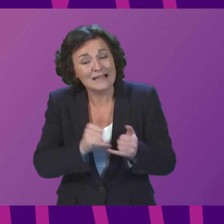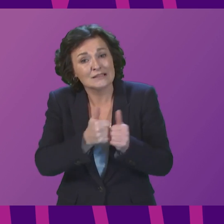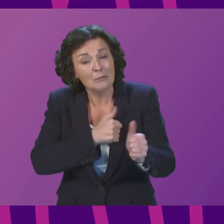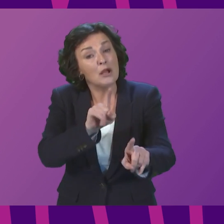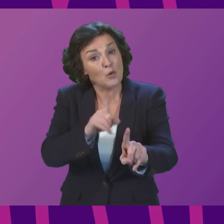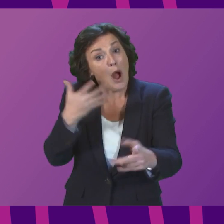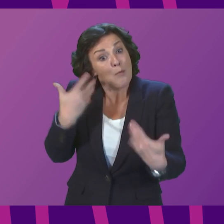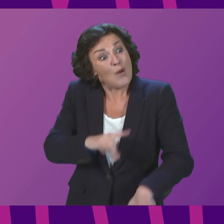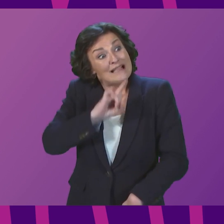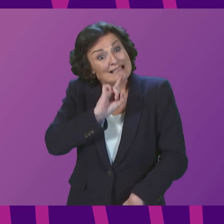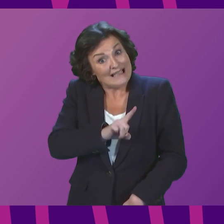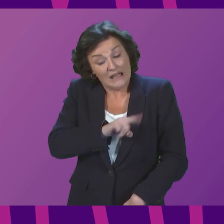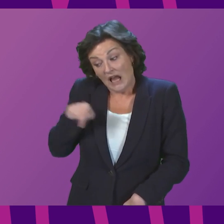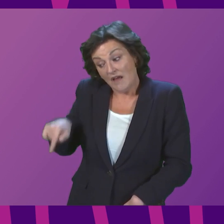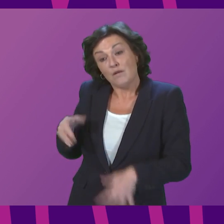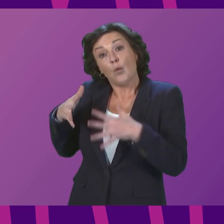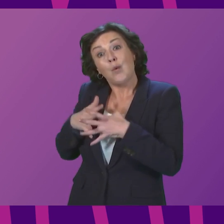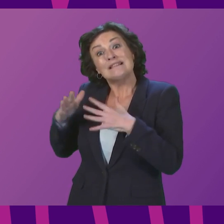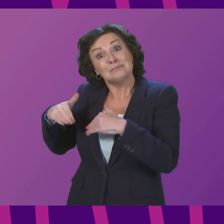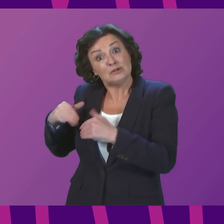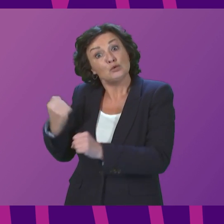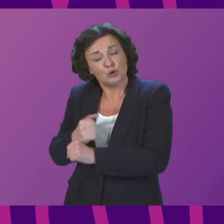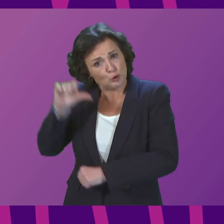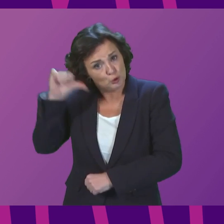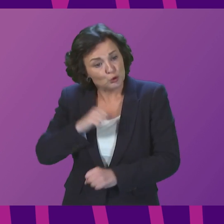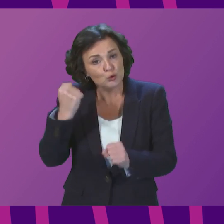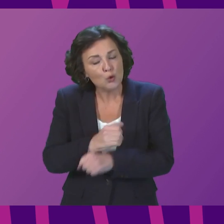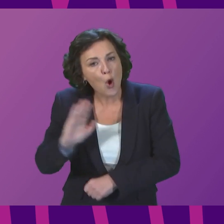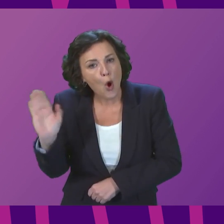so that all companies that can make a contribution do so, and so that we do not just have another